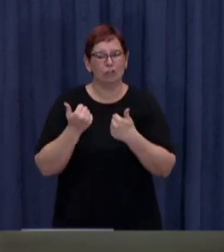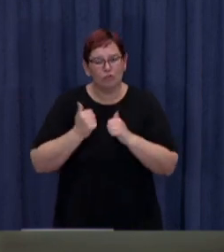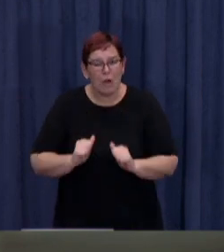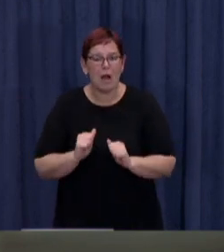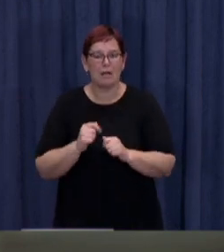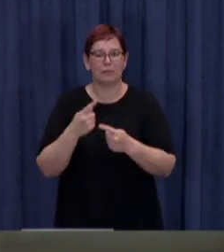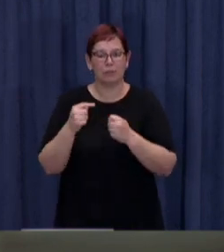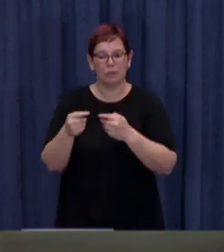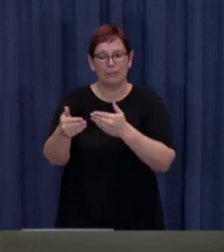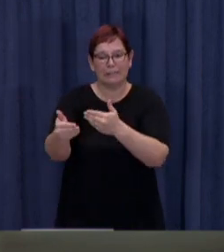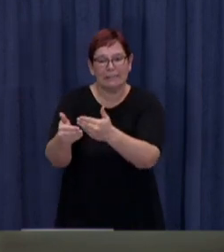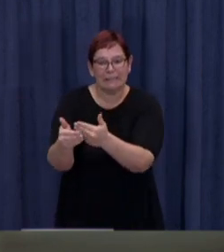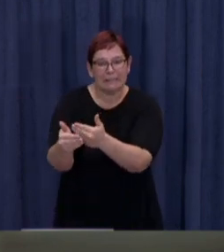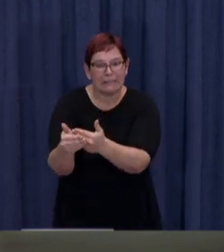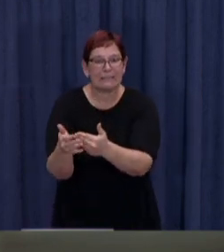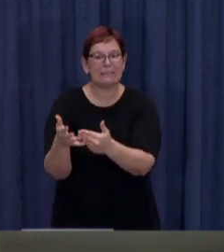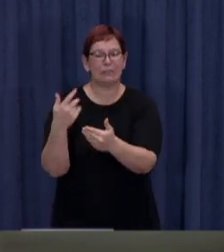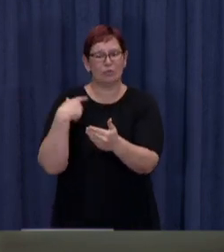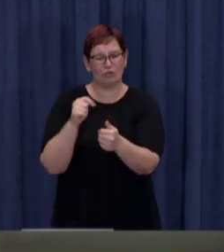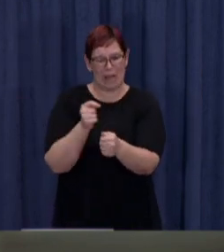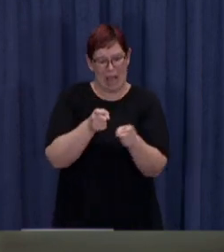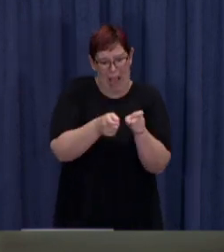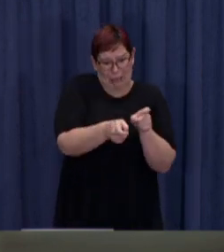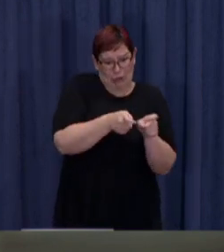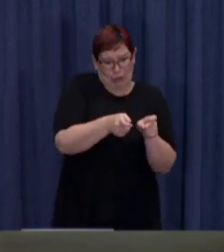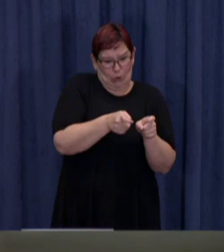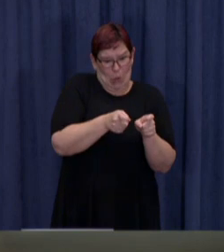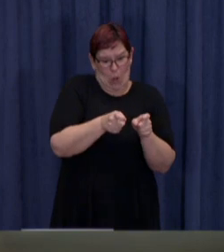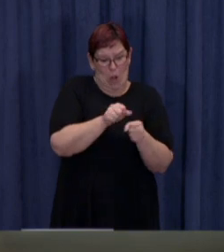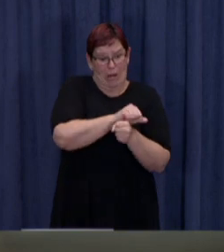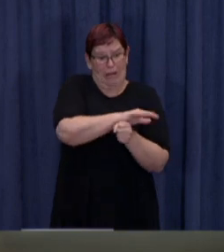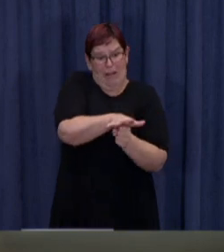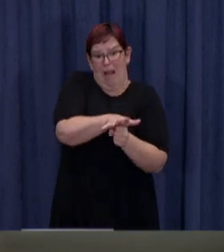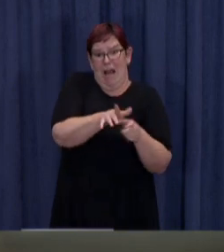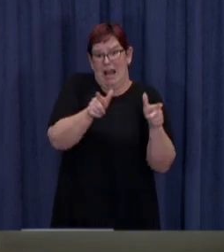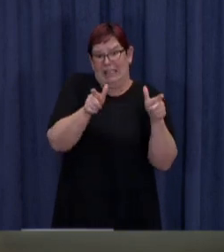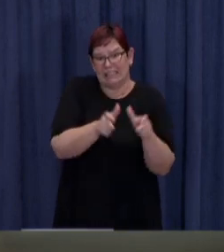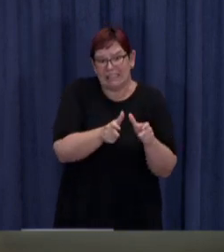doing what we have to do on social isolation and and on social distancing